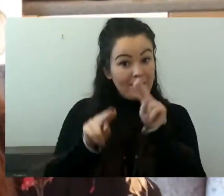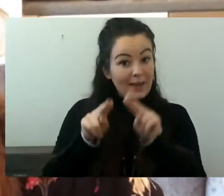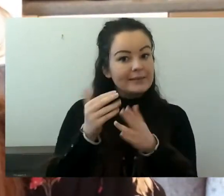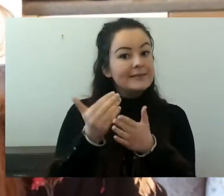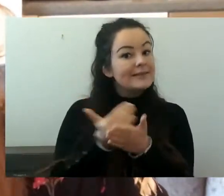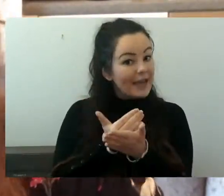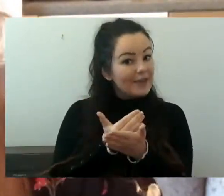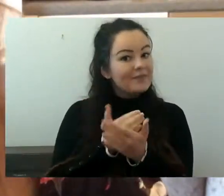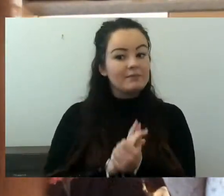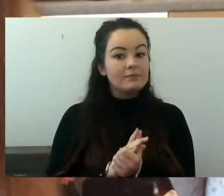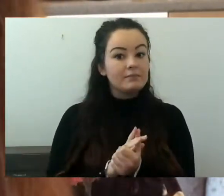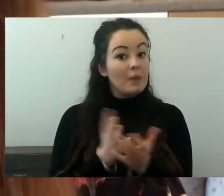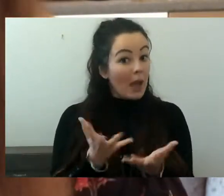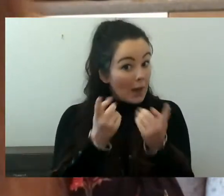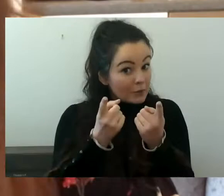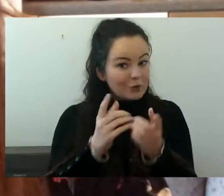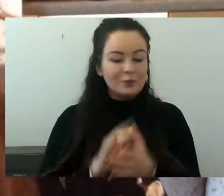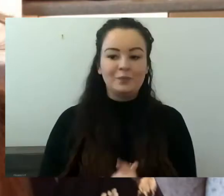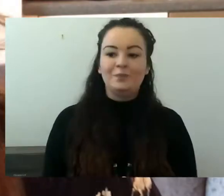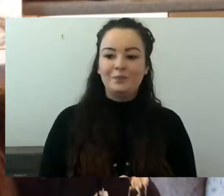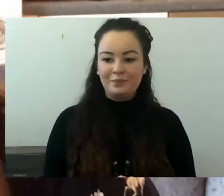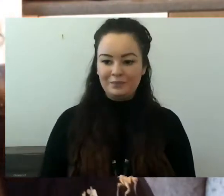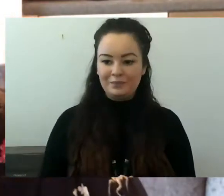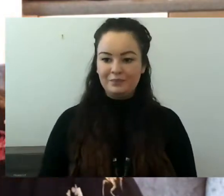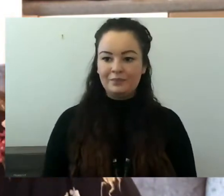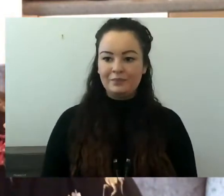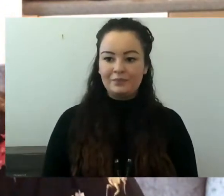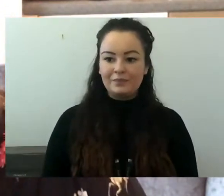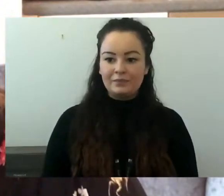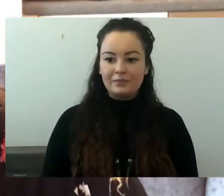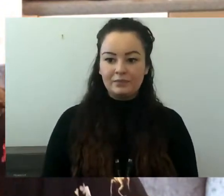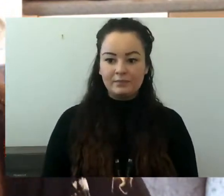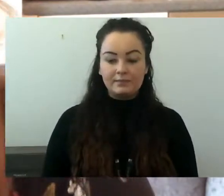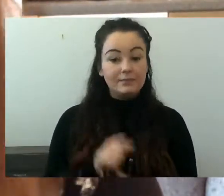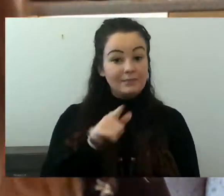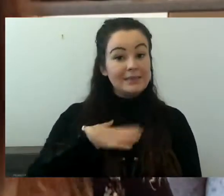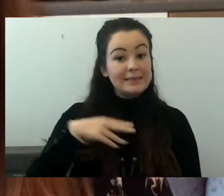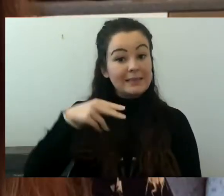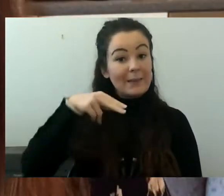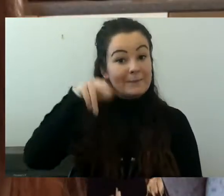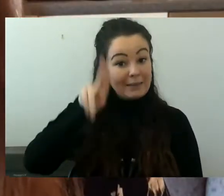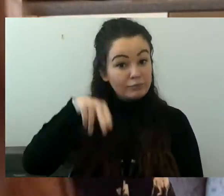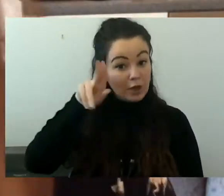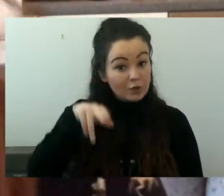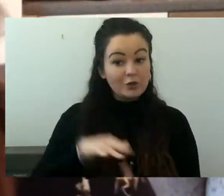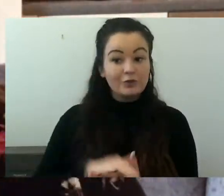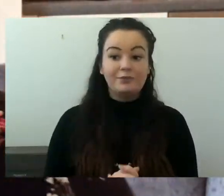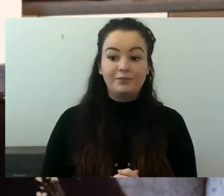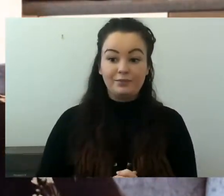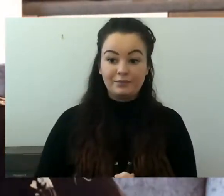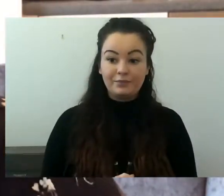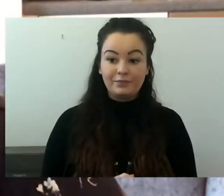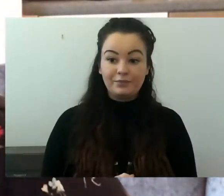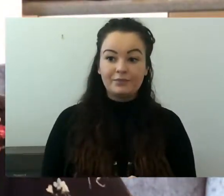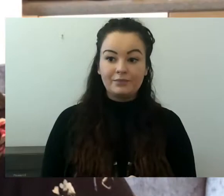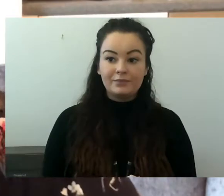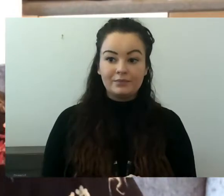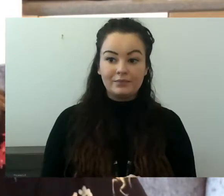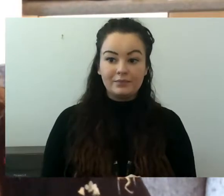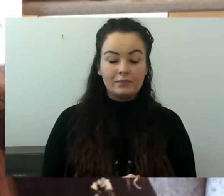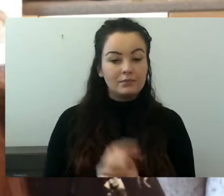safer like that but it's up to you. If you've got some paintbrushes we can use those,